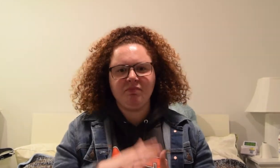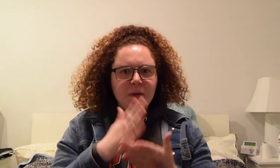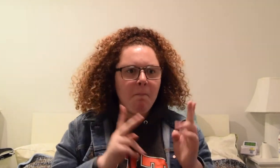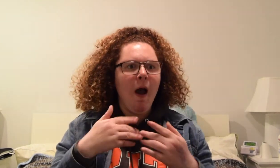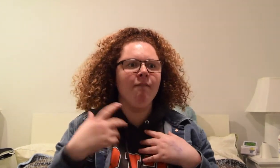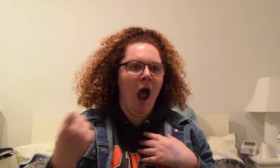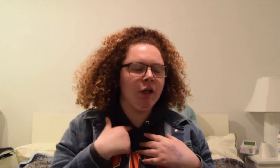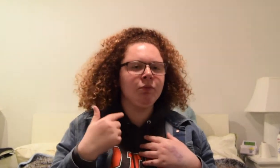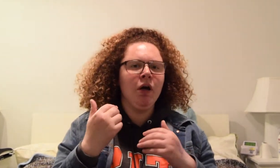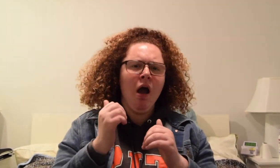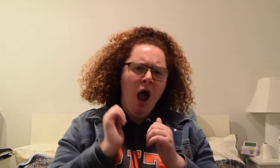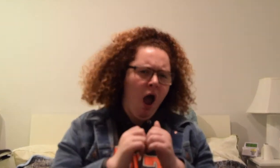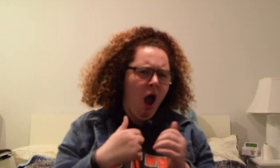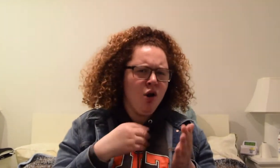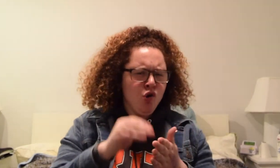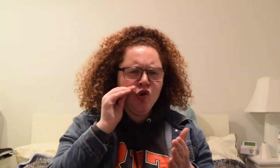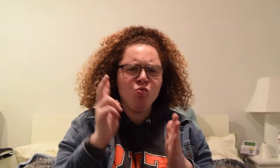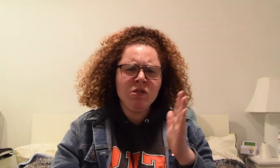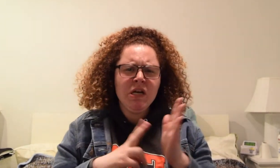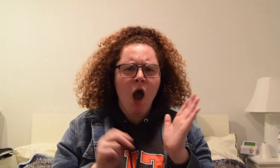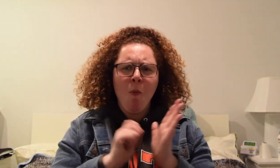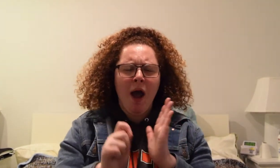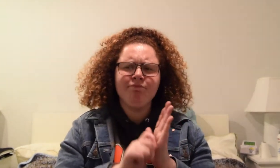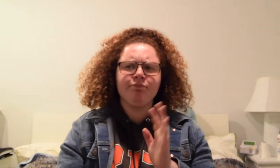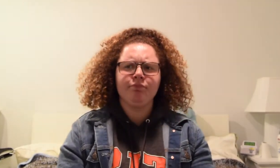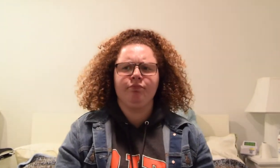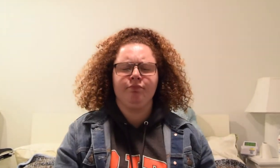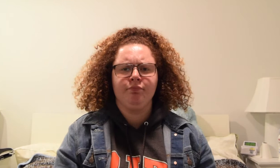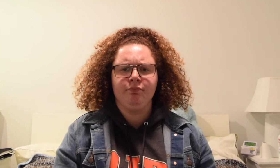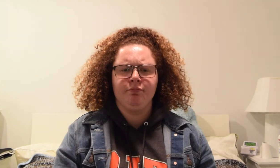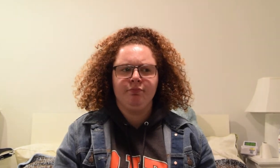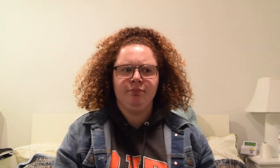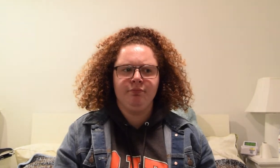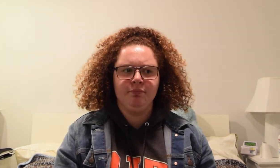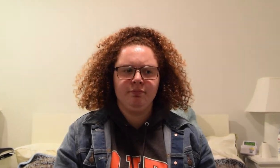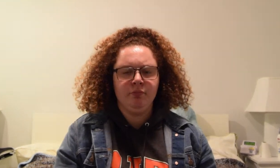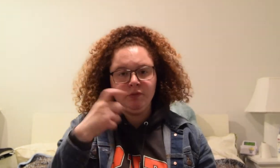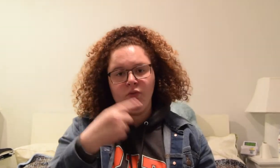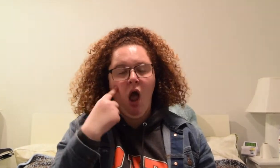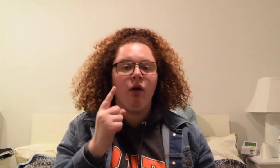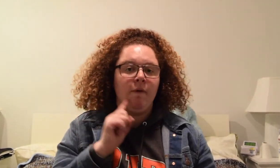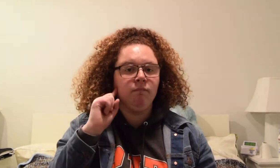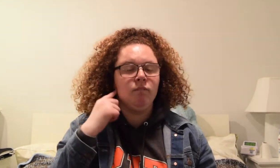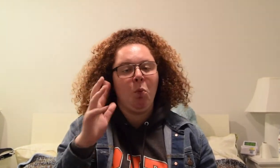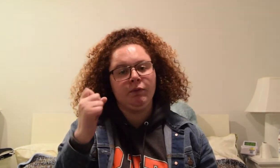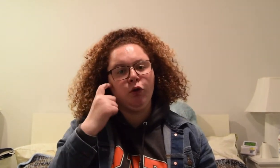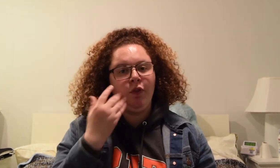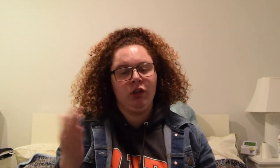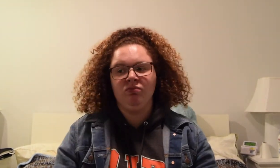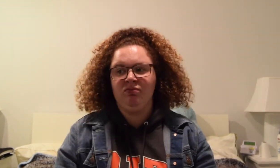Some has asked me how did I learn how to read and write? Because they thought being deaf was a mental thing